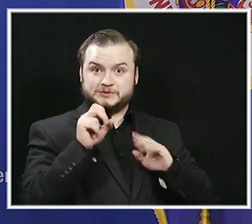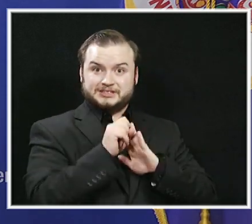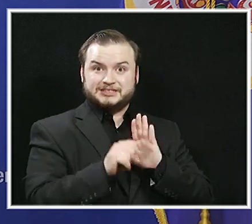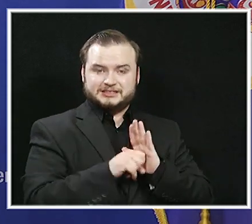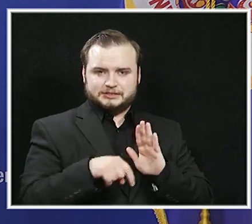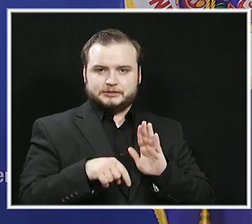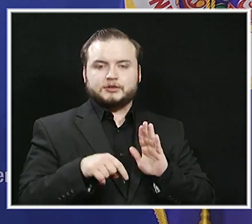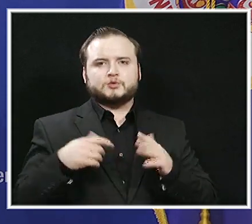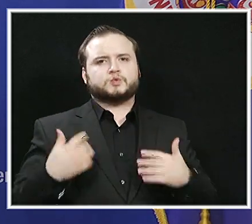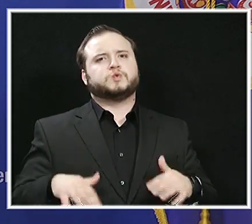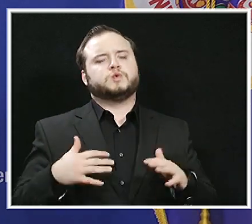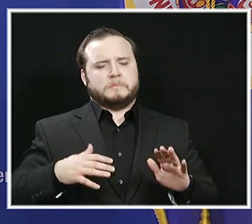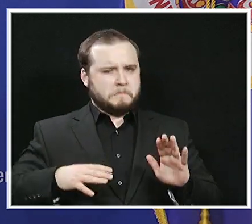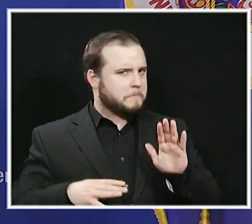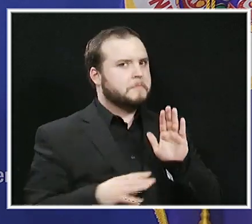Here in Minnesota as the governor has said, we had